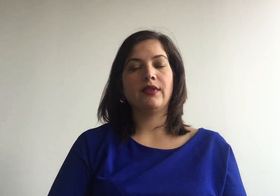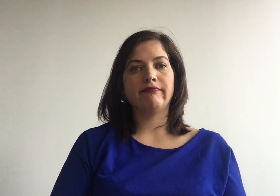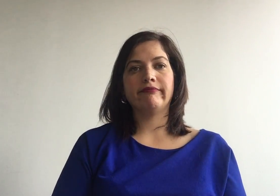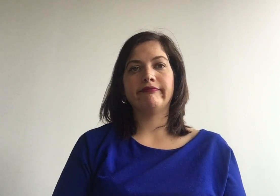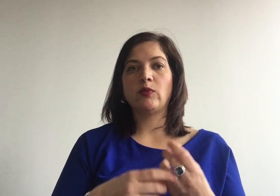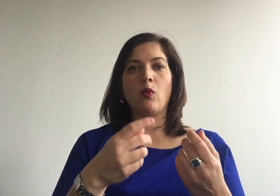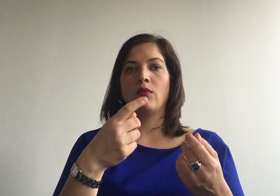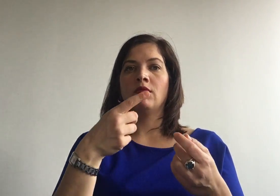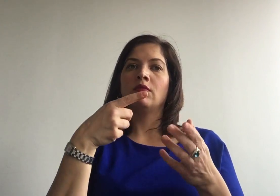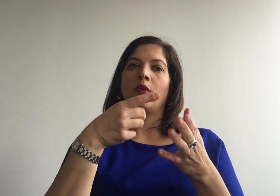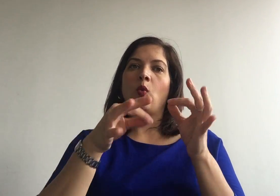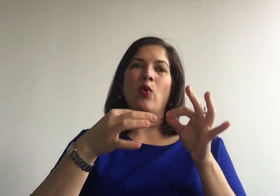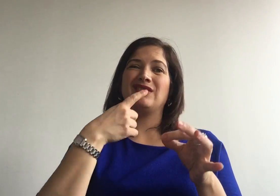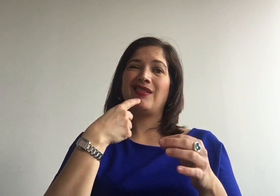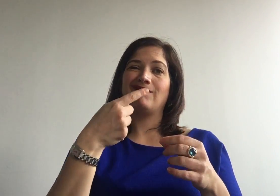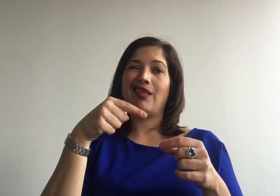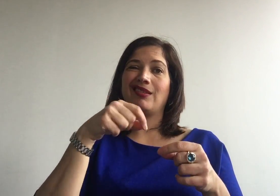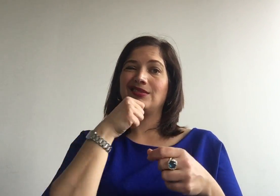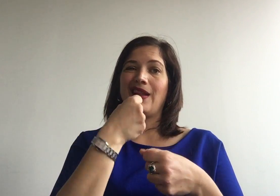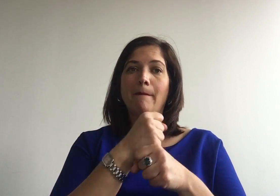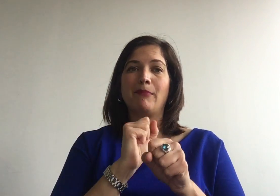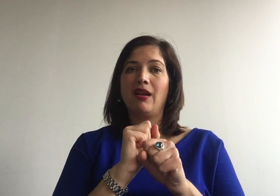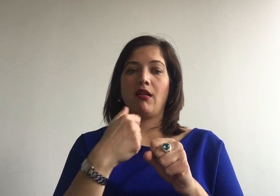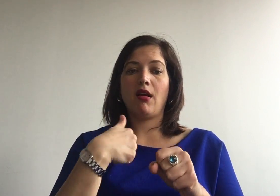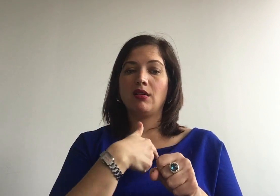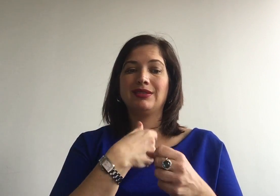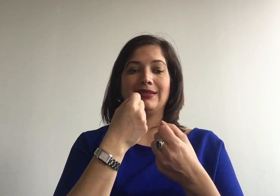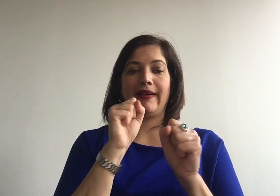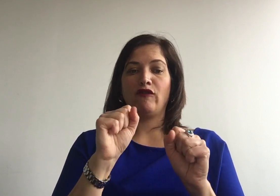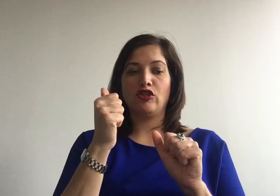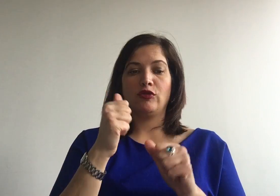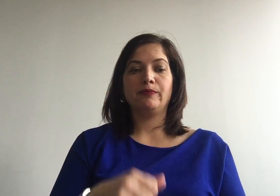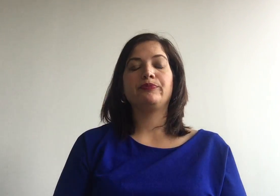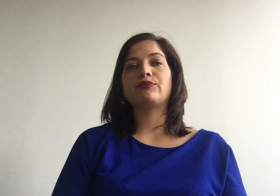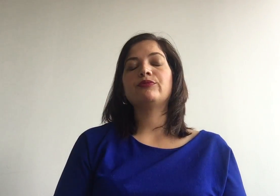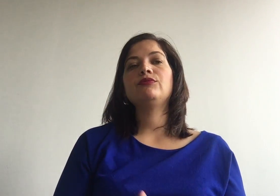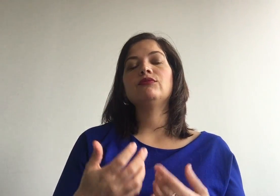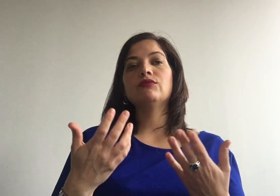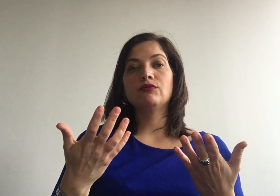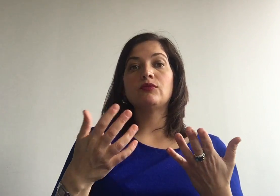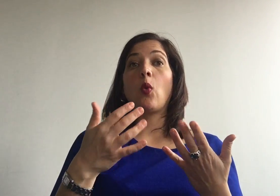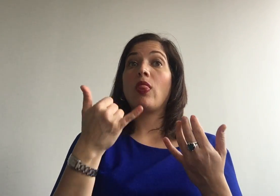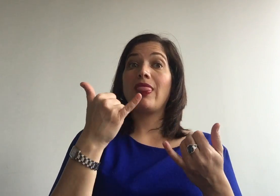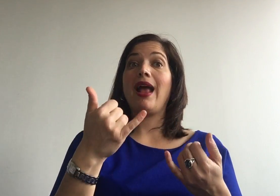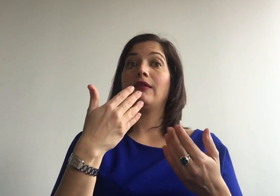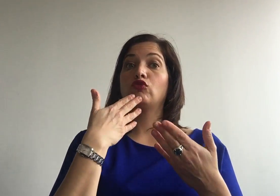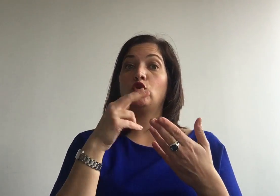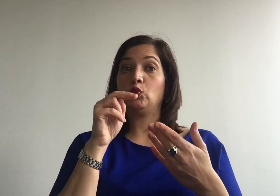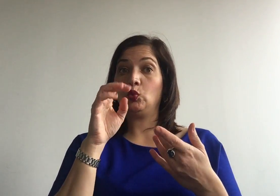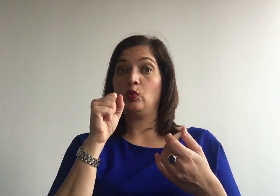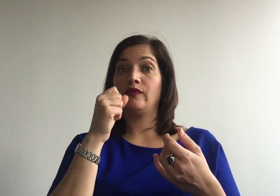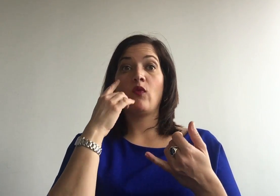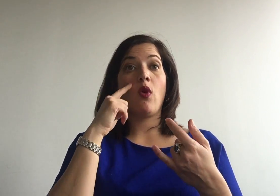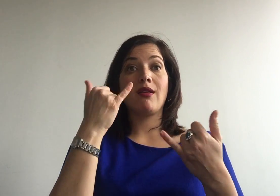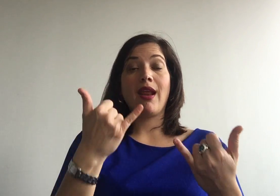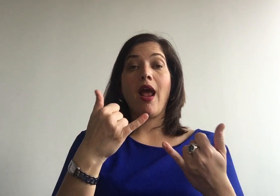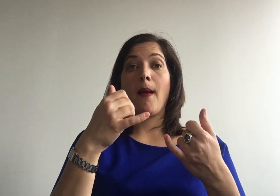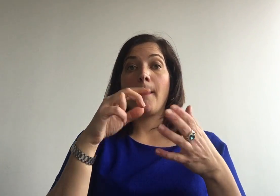The court said this EO does not make America safer. That’s good news for now.